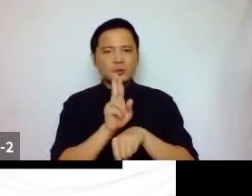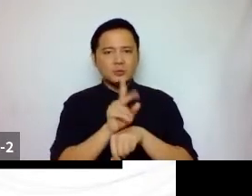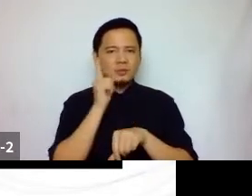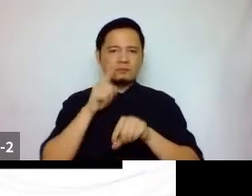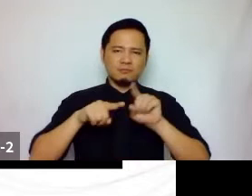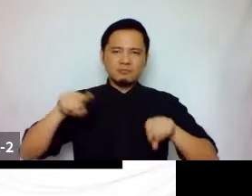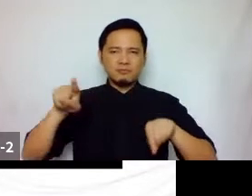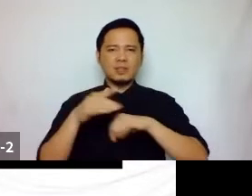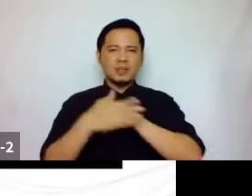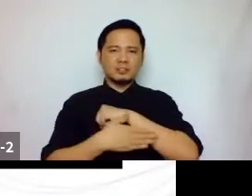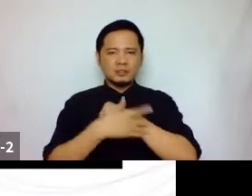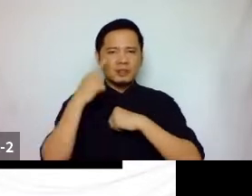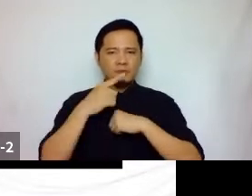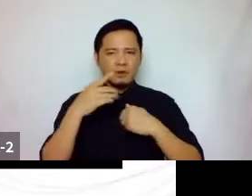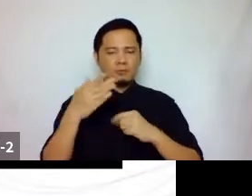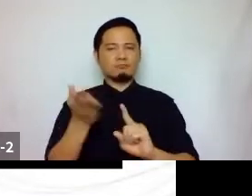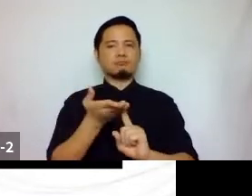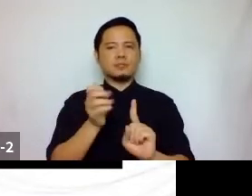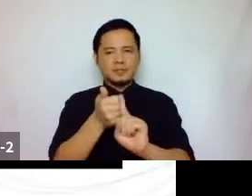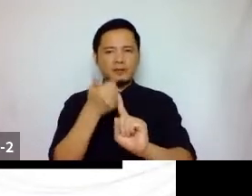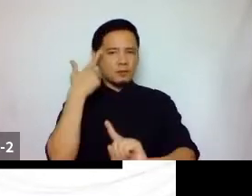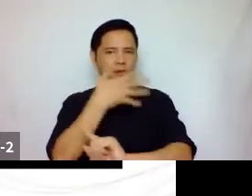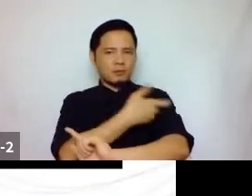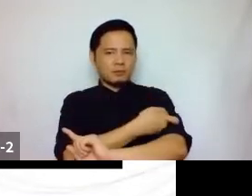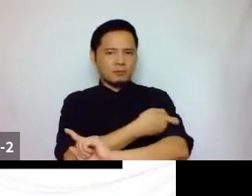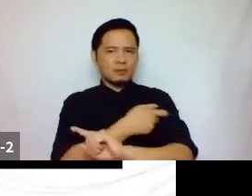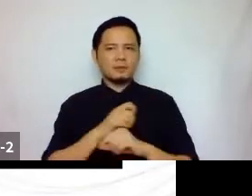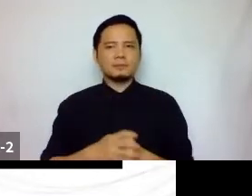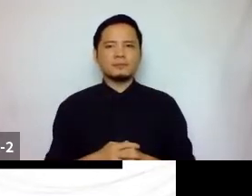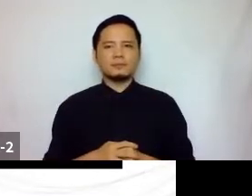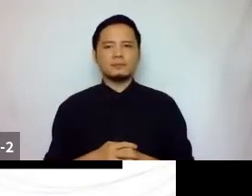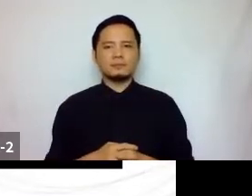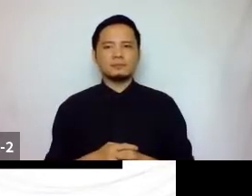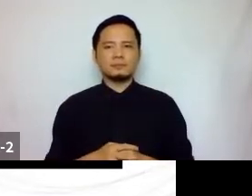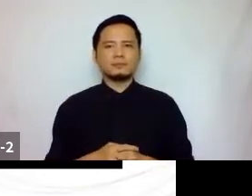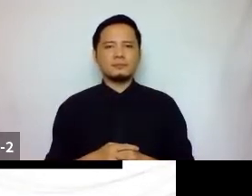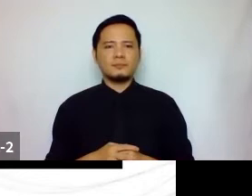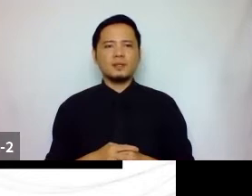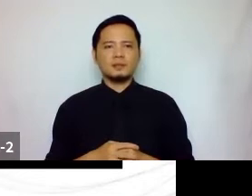Okay so on our four strategies, first is to ensure unified science-led messages.